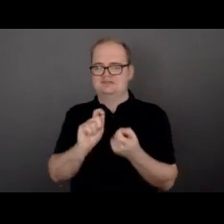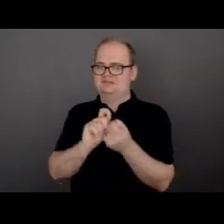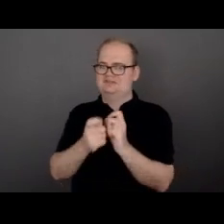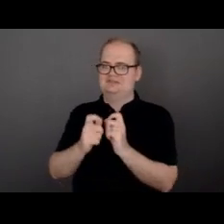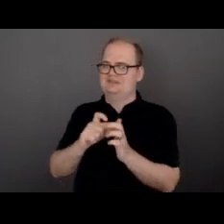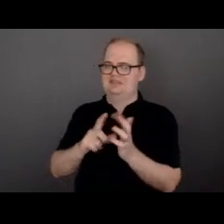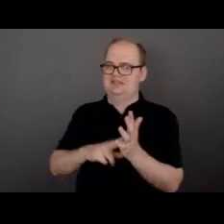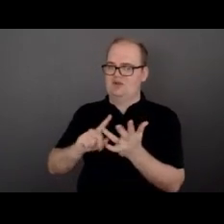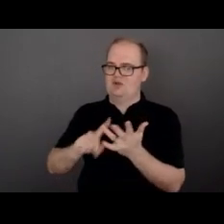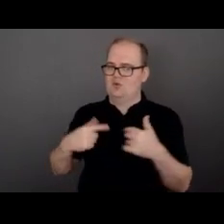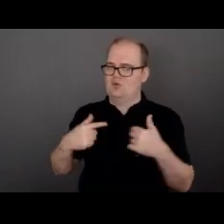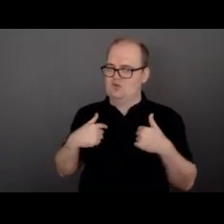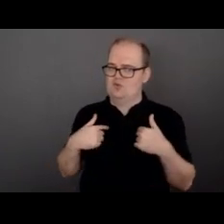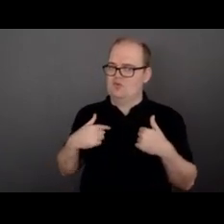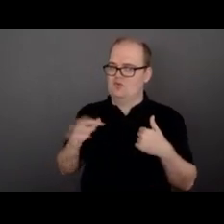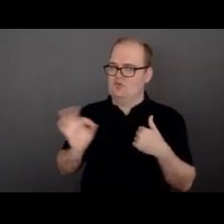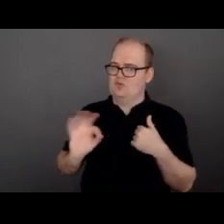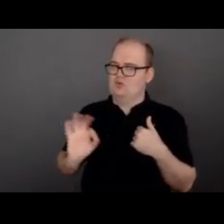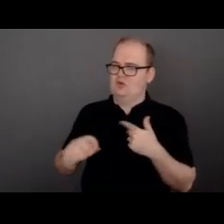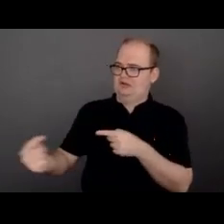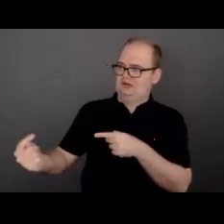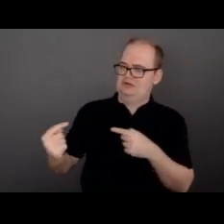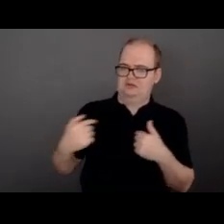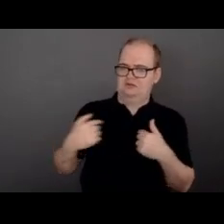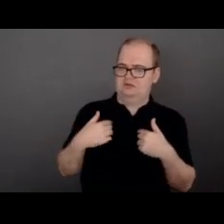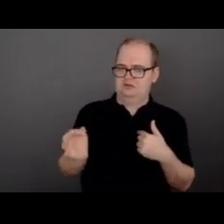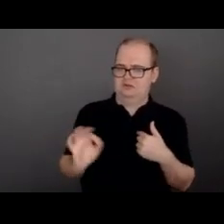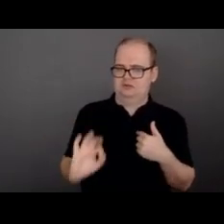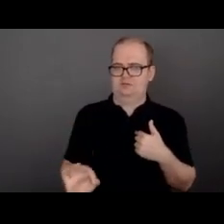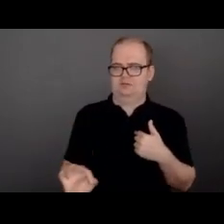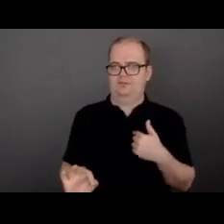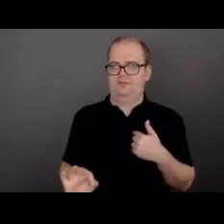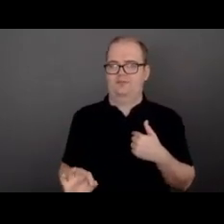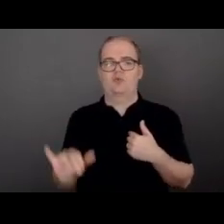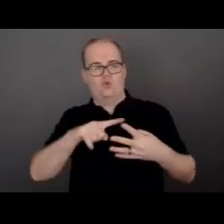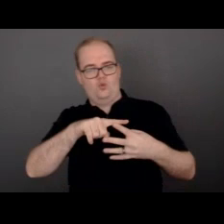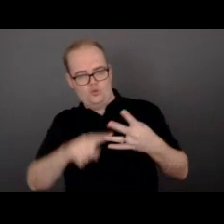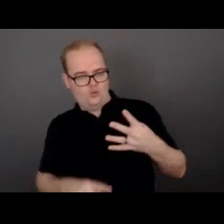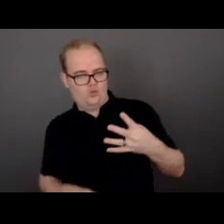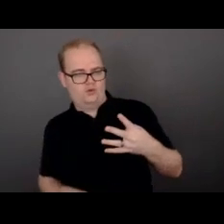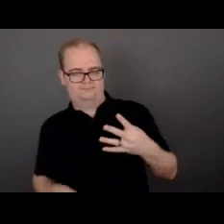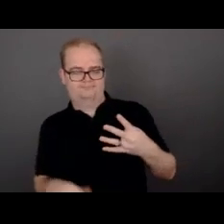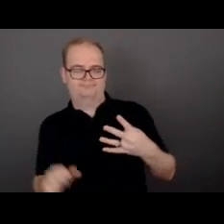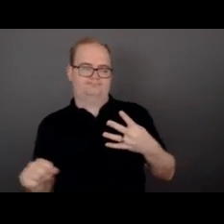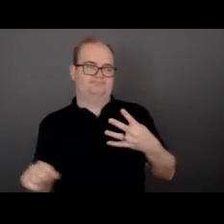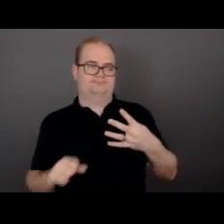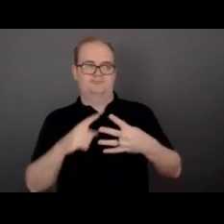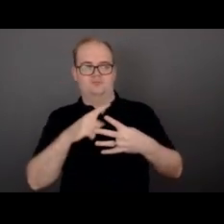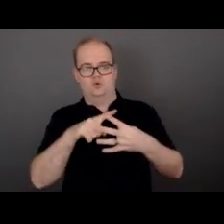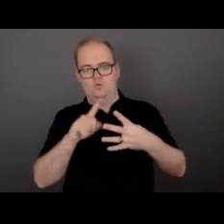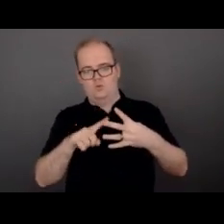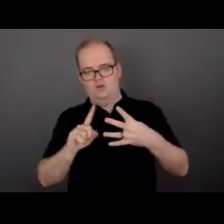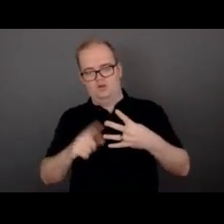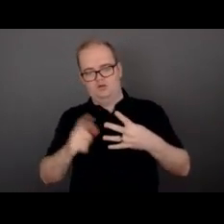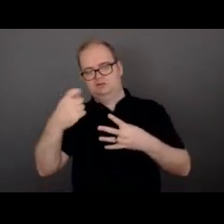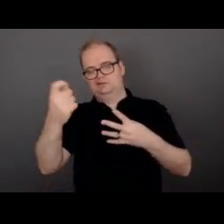or should they do all of the above. Well, like we've been talking about, all of the above are appropriate options.